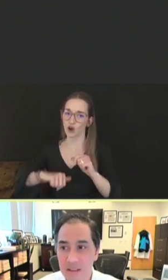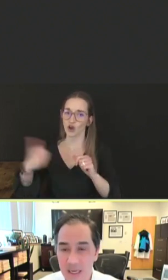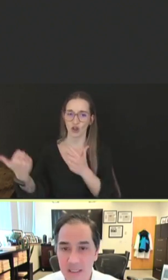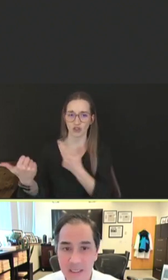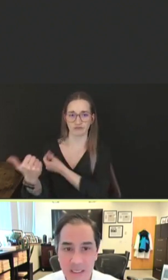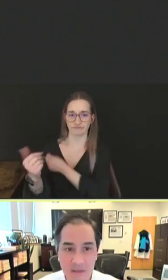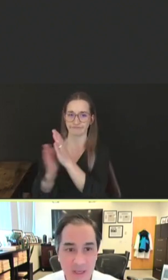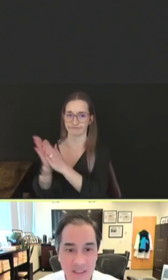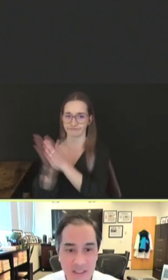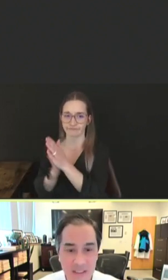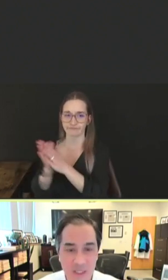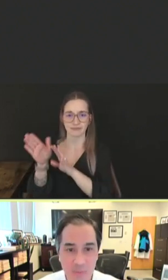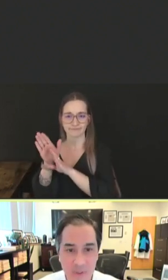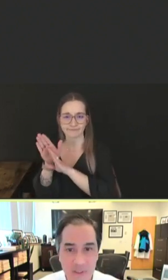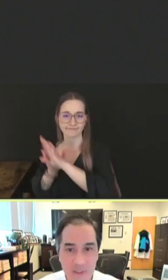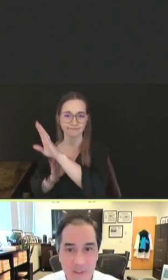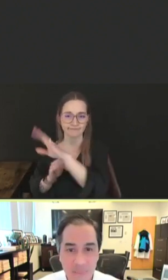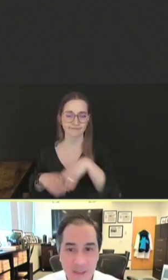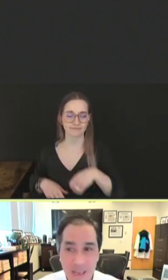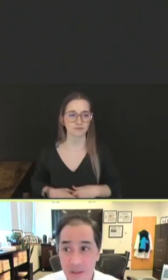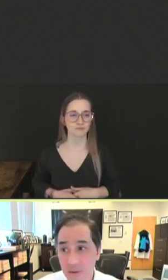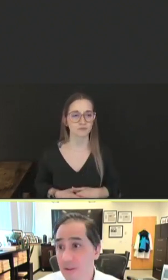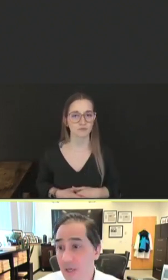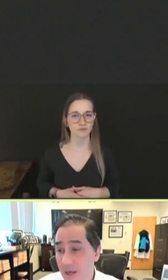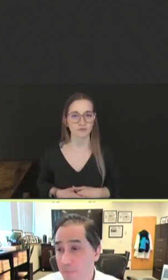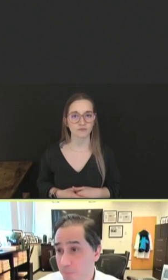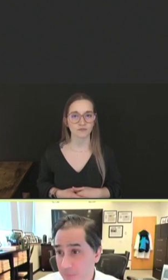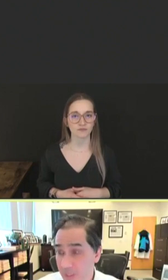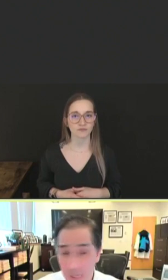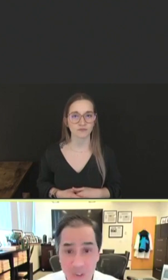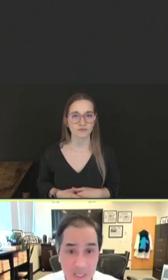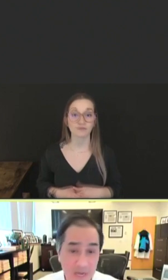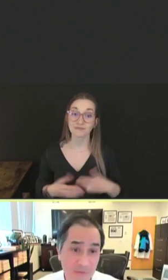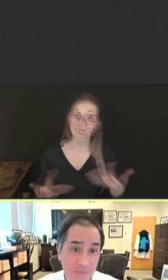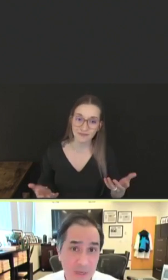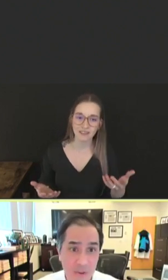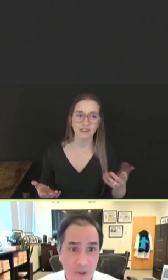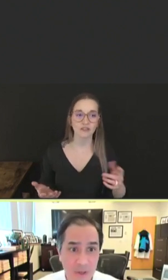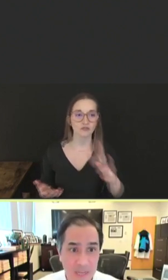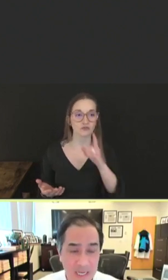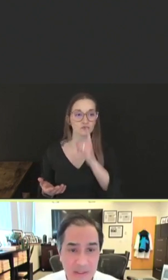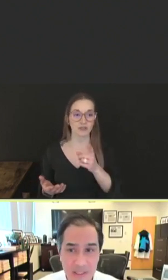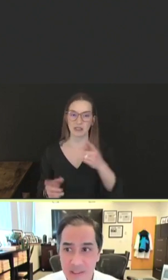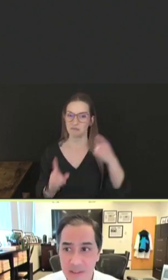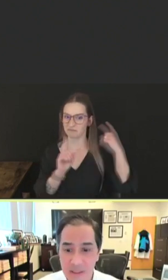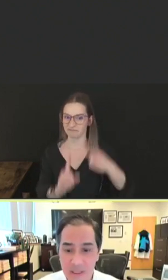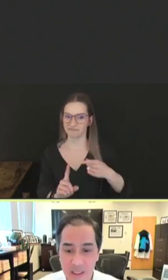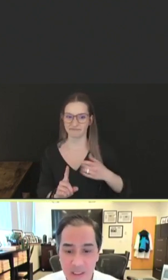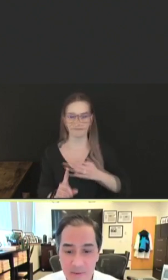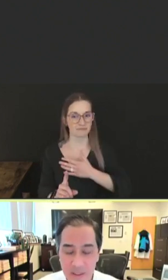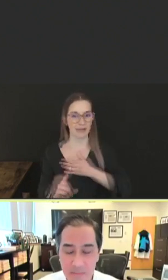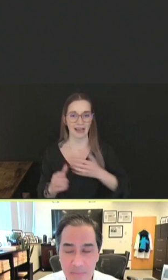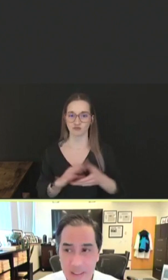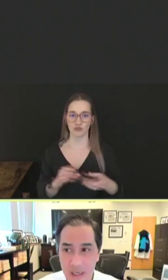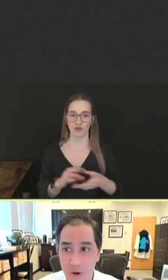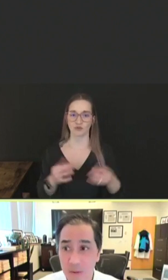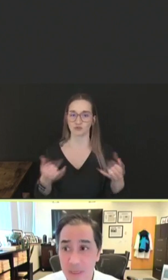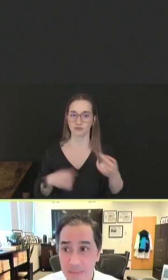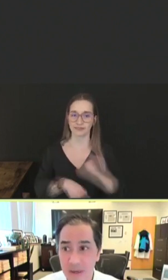design and vaccine assessments. And the punchline of my talk today is that it might not all be about